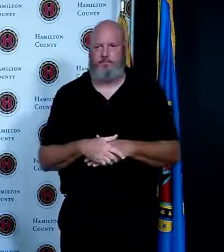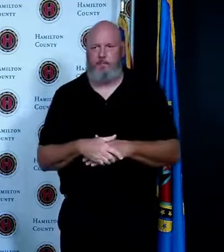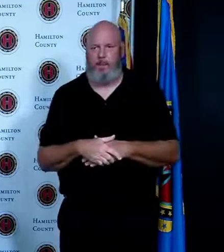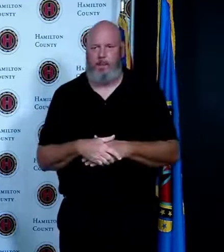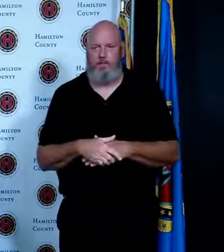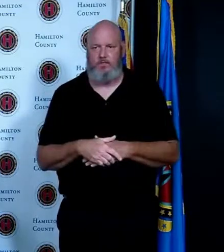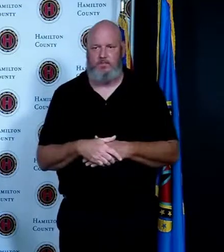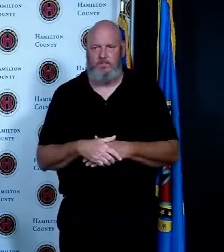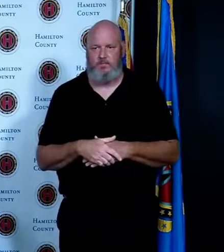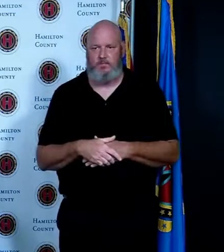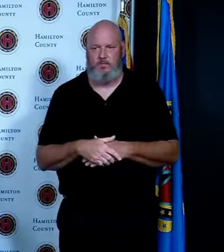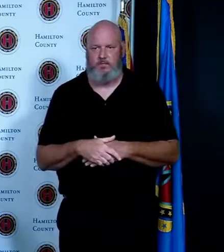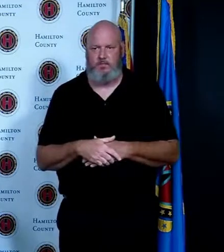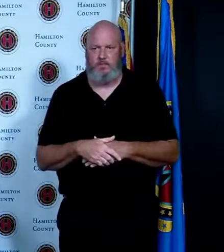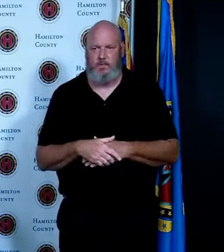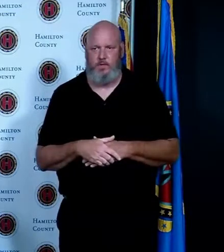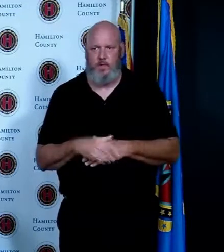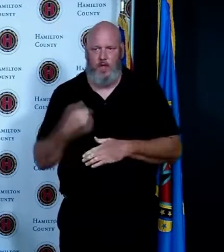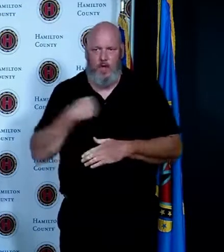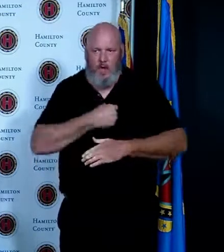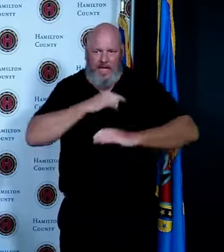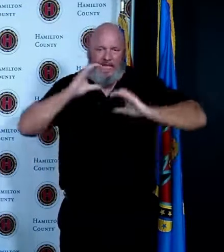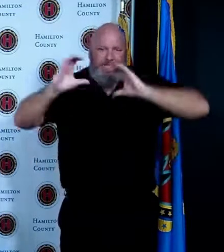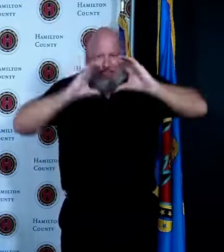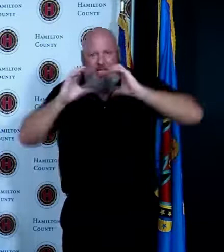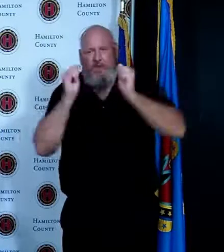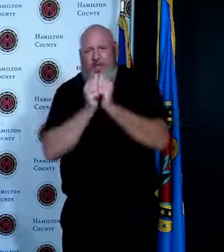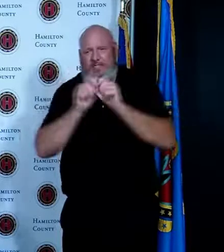negative test results as well as the positive results so as